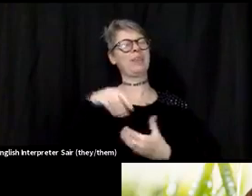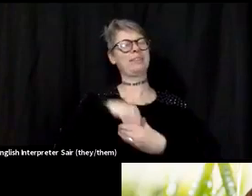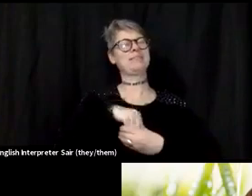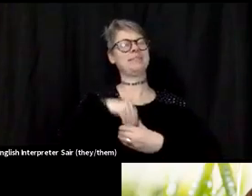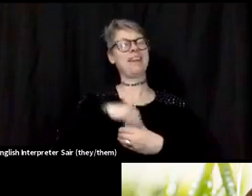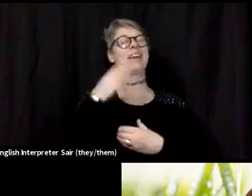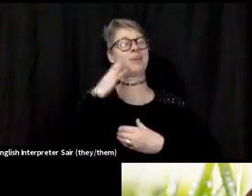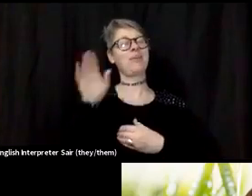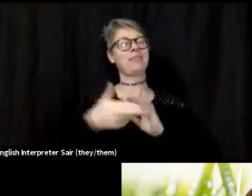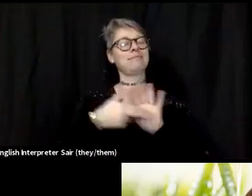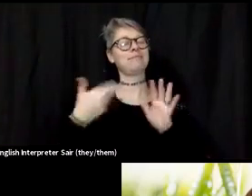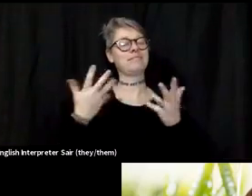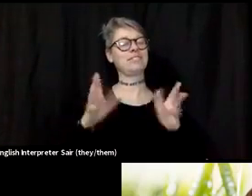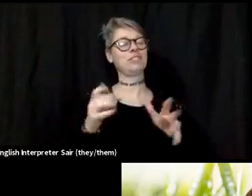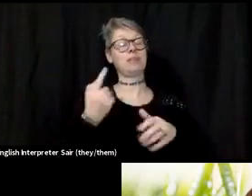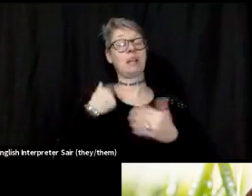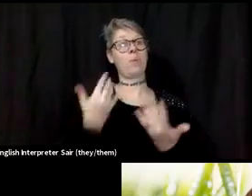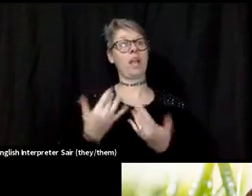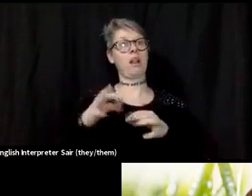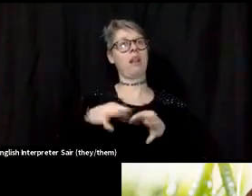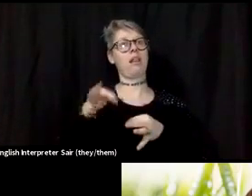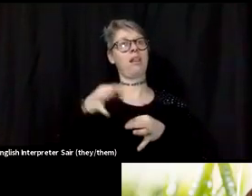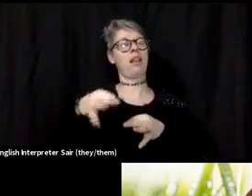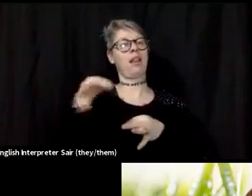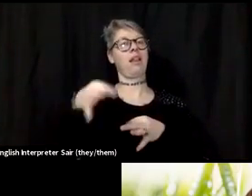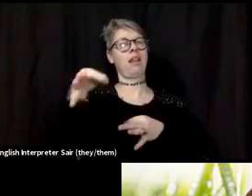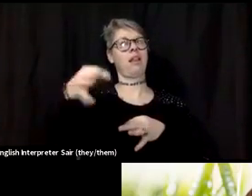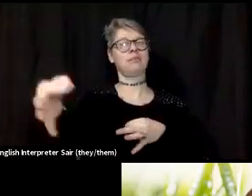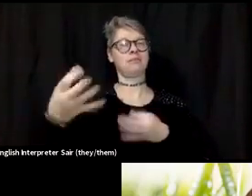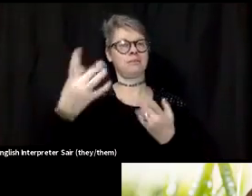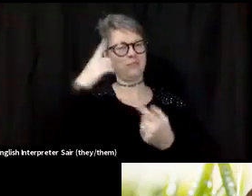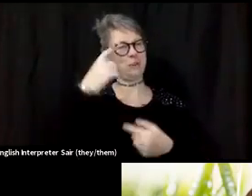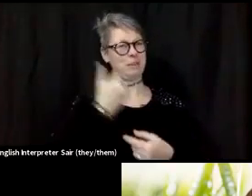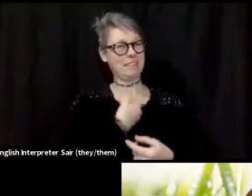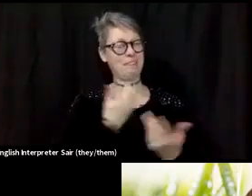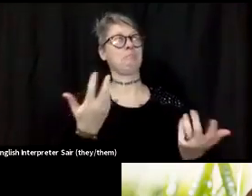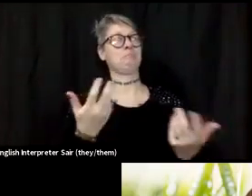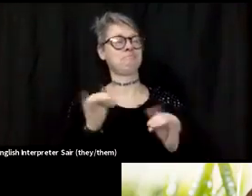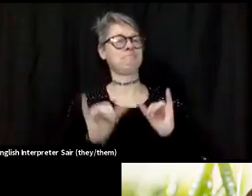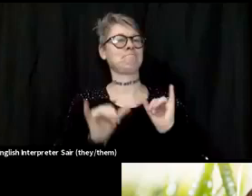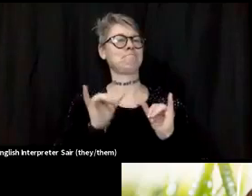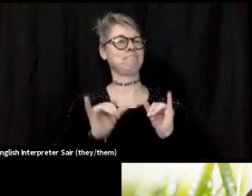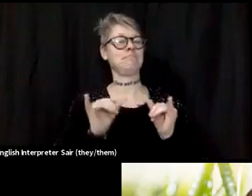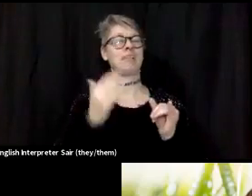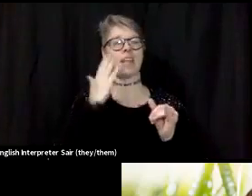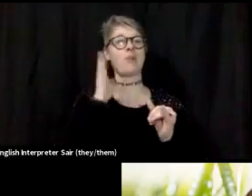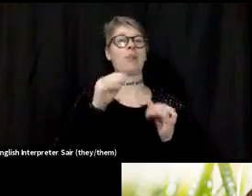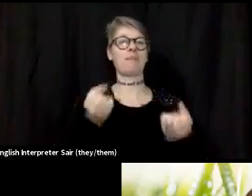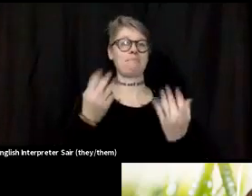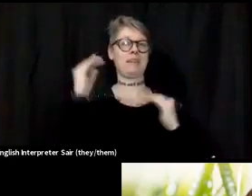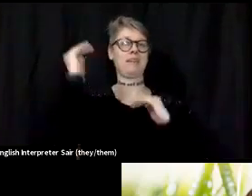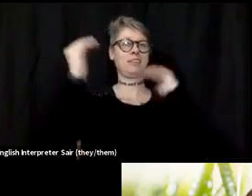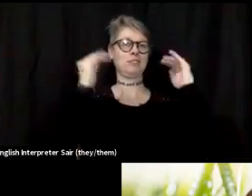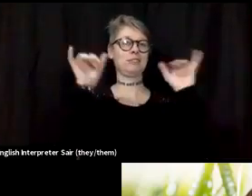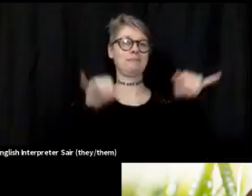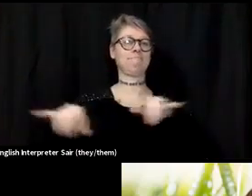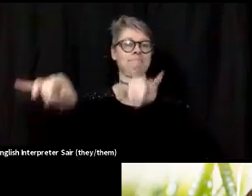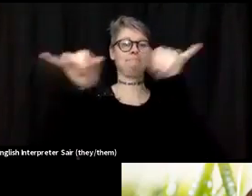even though I knew deep down inside what it was. So those early interesting So those early interesting why I waited so long to do this just for myself, and I know just for myself, and I know that